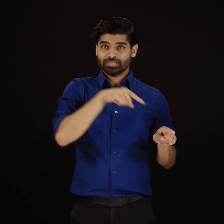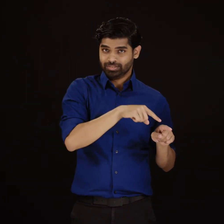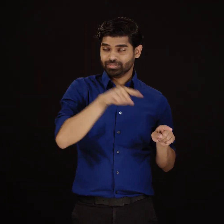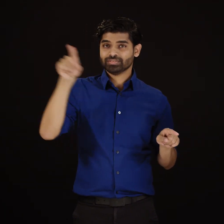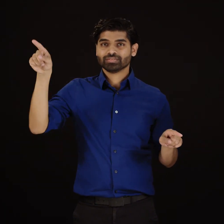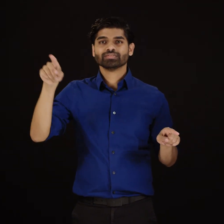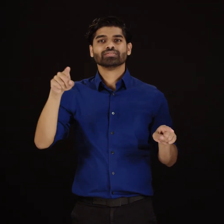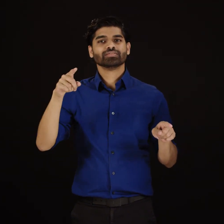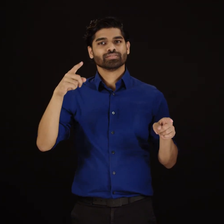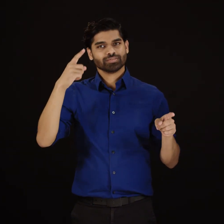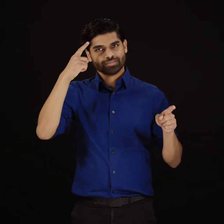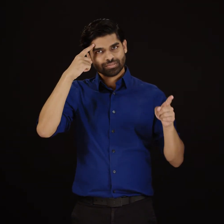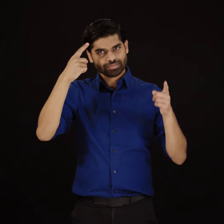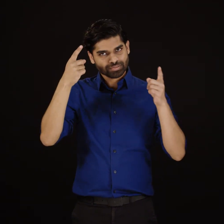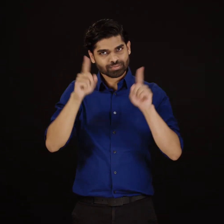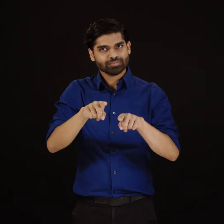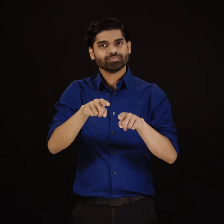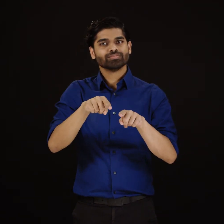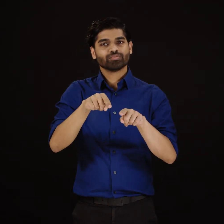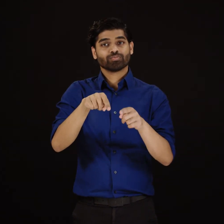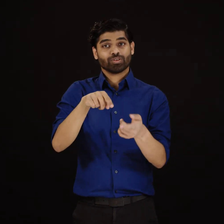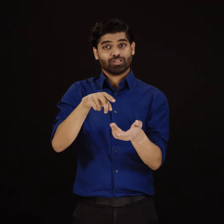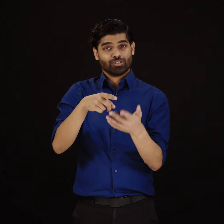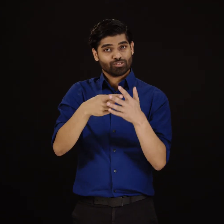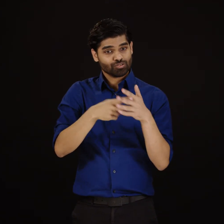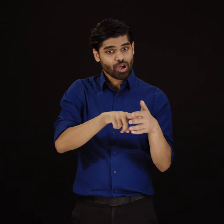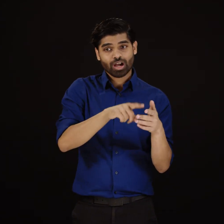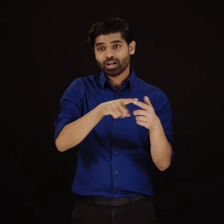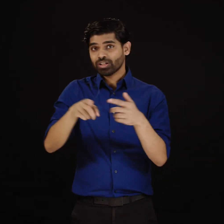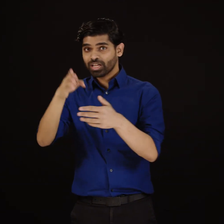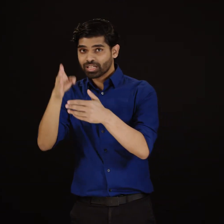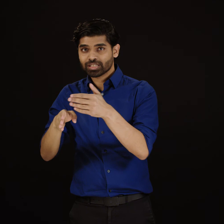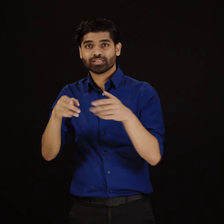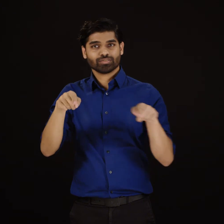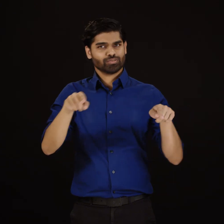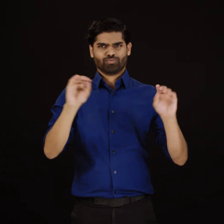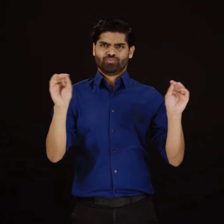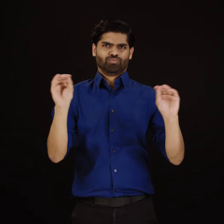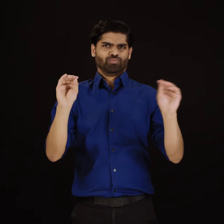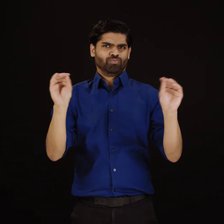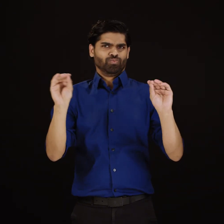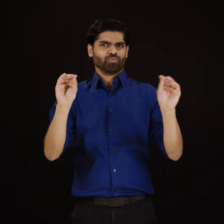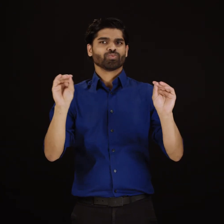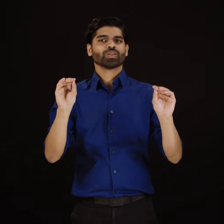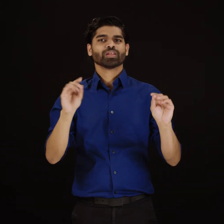No-term contracts automatically renew each month. This is also known as